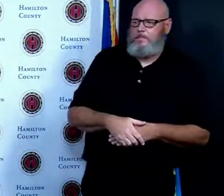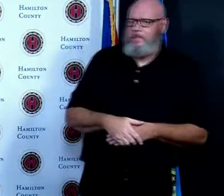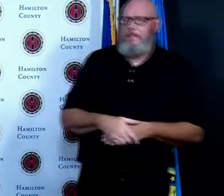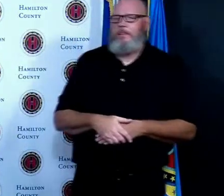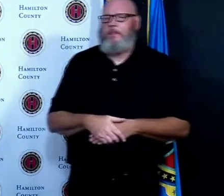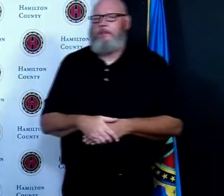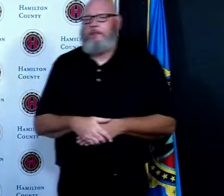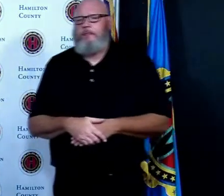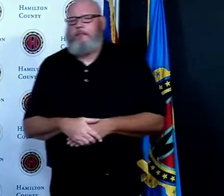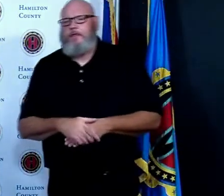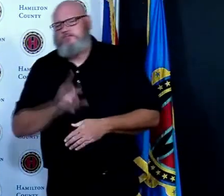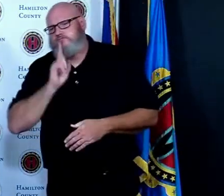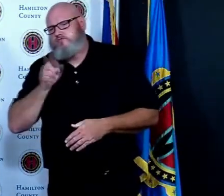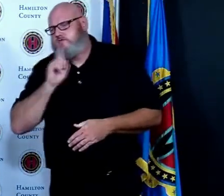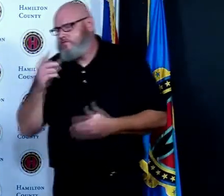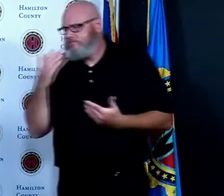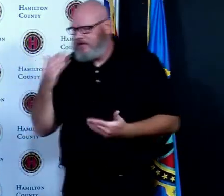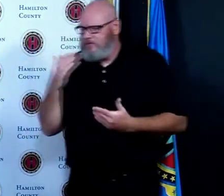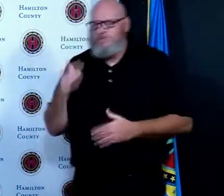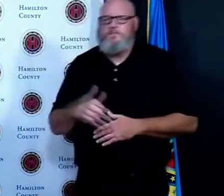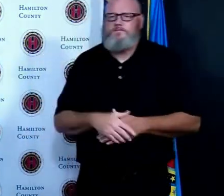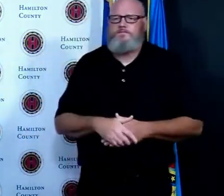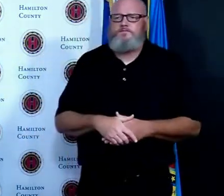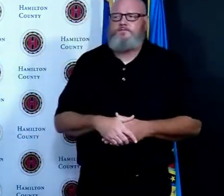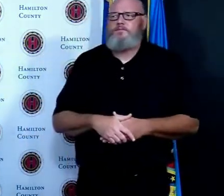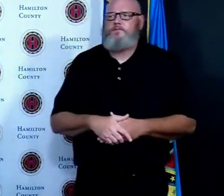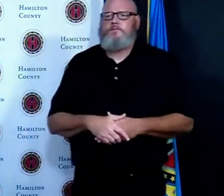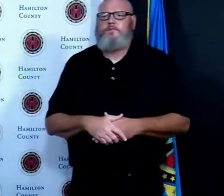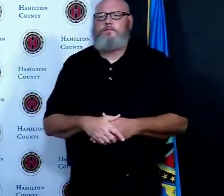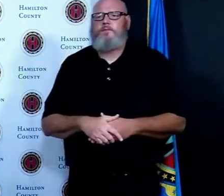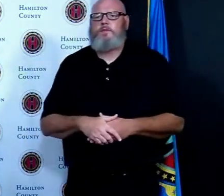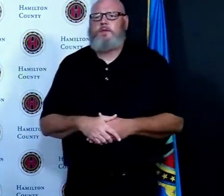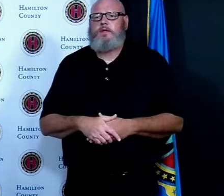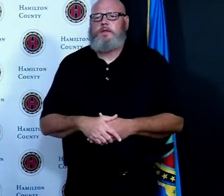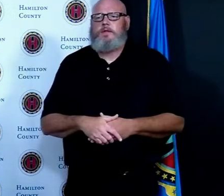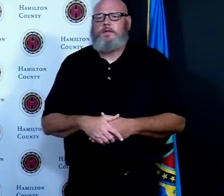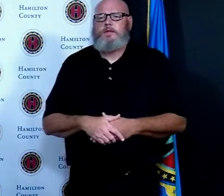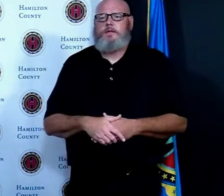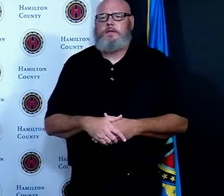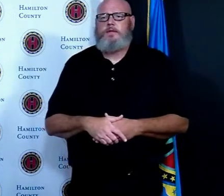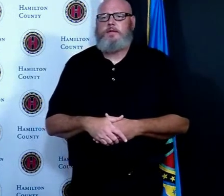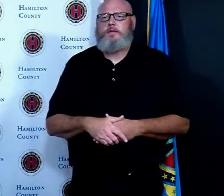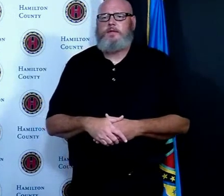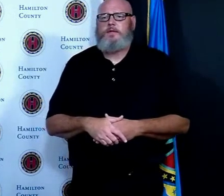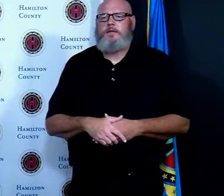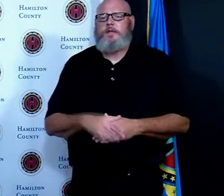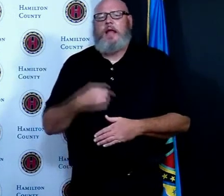certainly thank you you know again one of the things I do say frequently is that we've learned